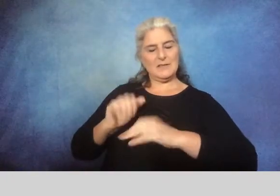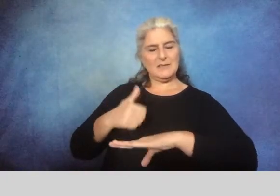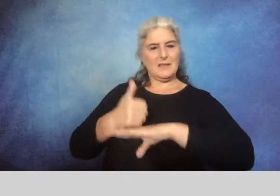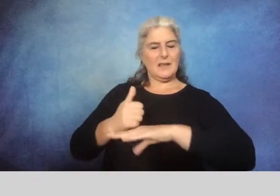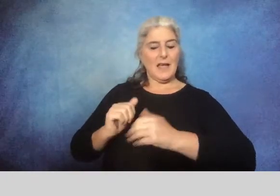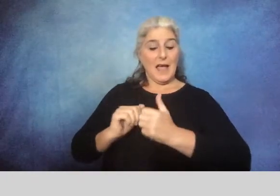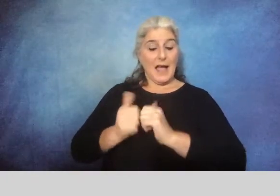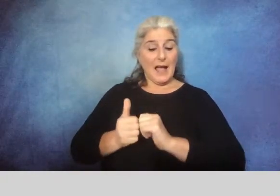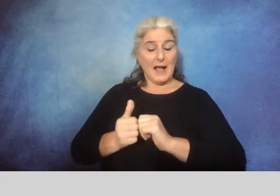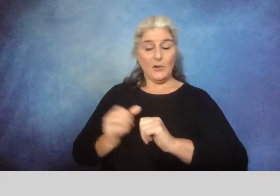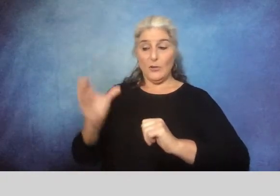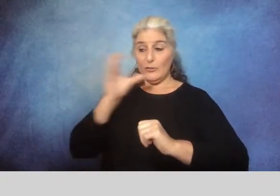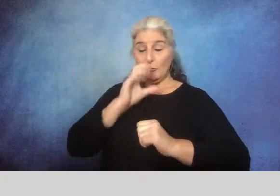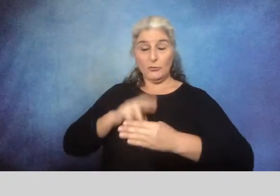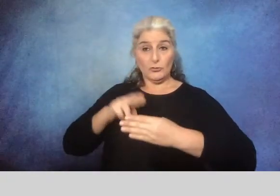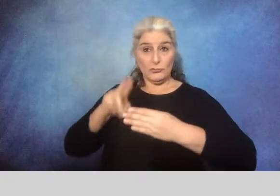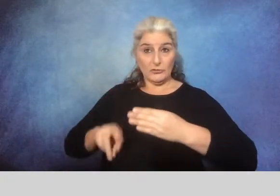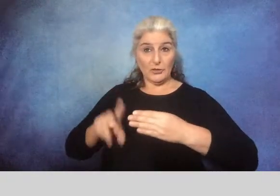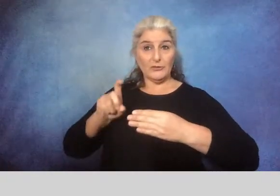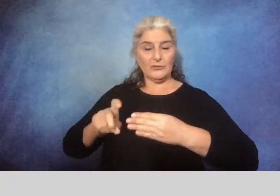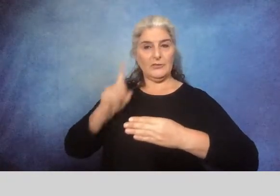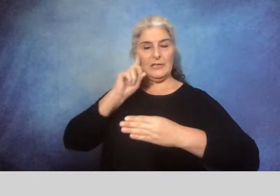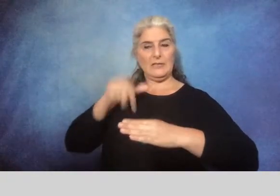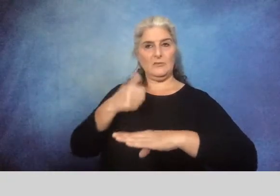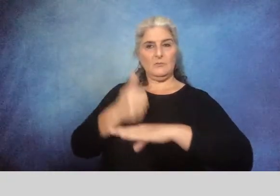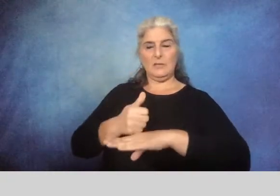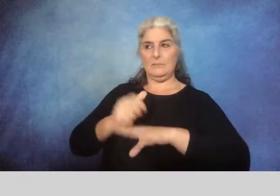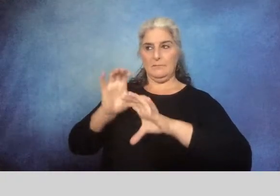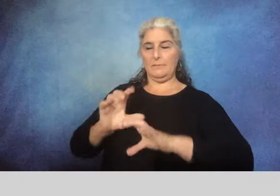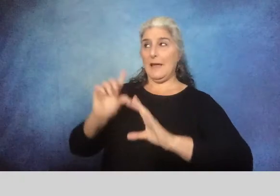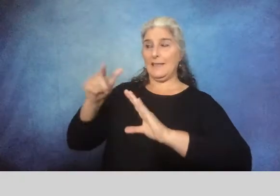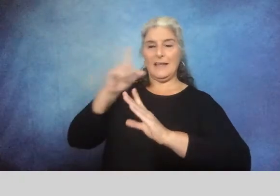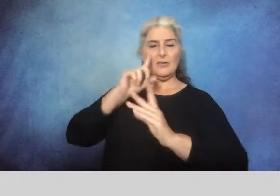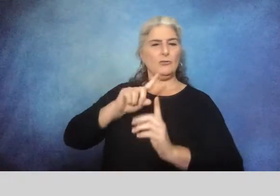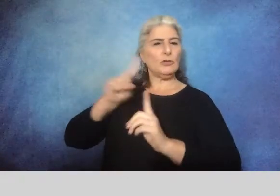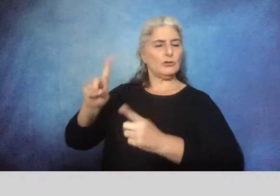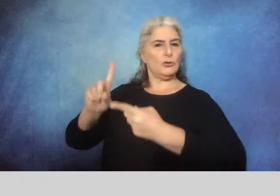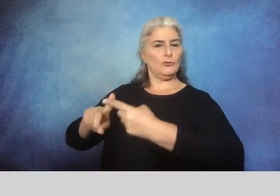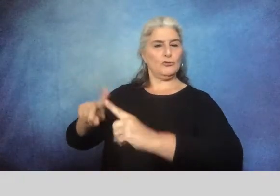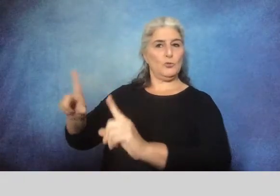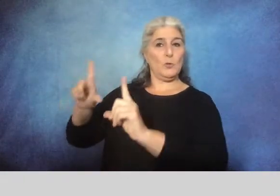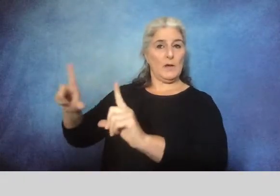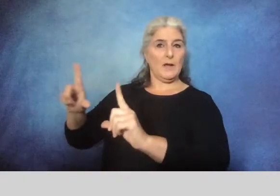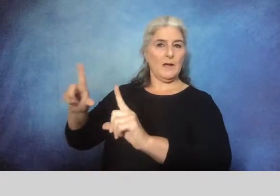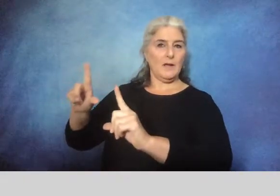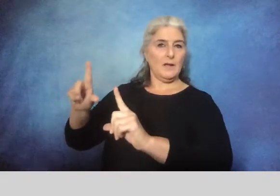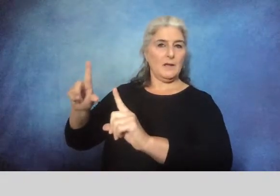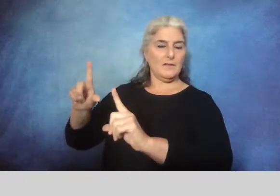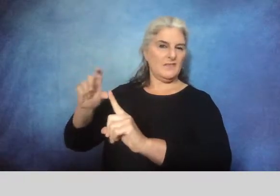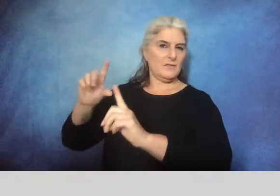search results needs to be rendered to the screen. Next is plugin manager.